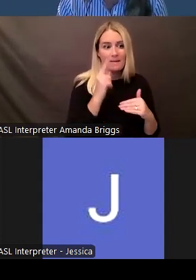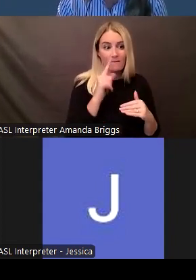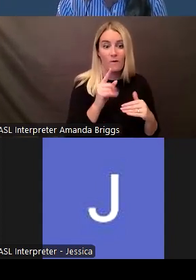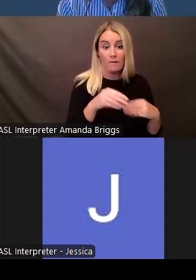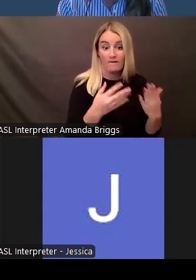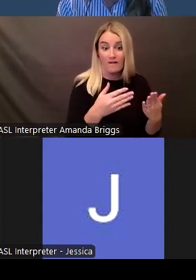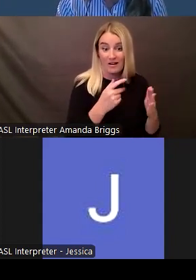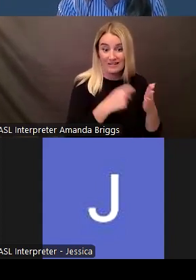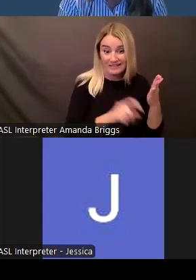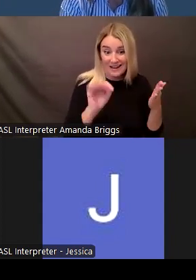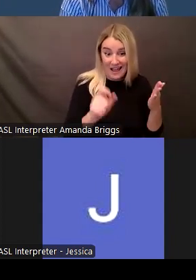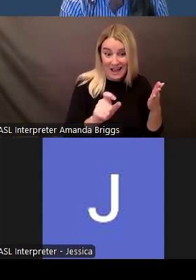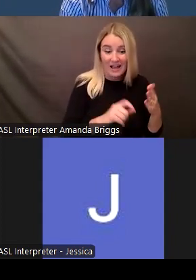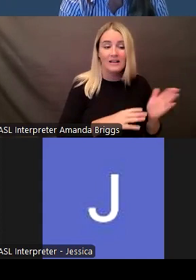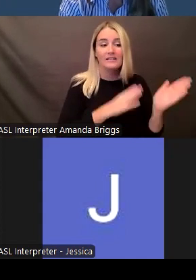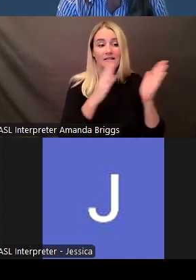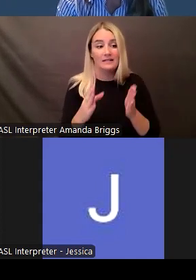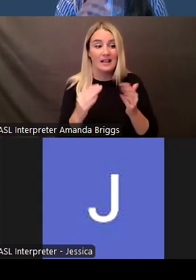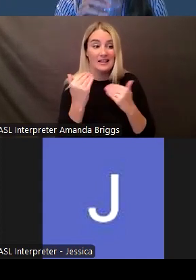changes to state directed payments,